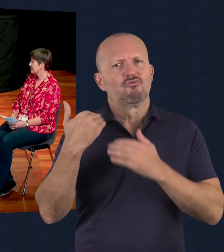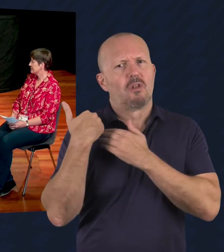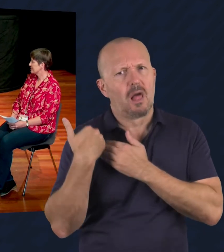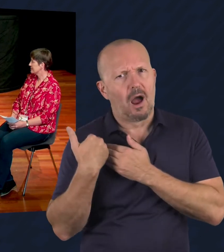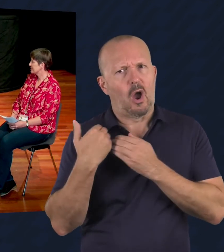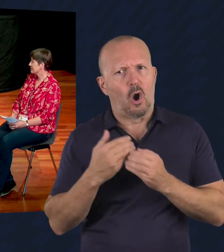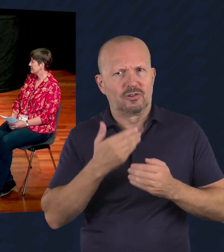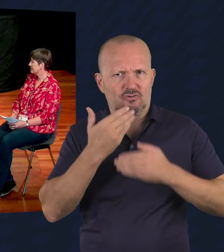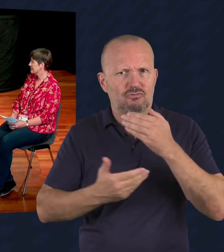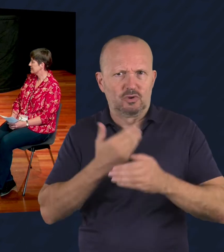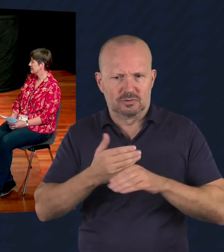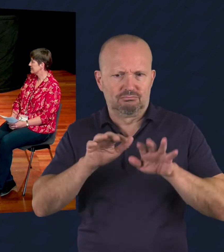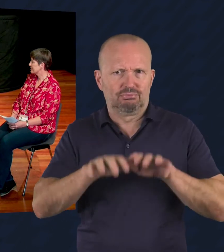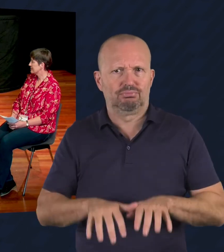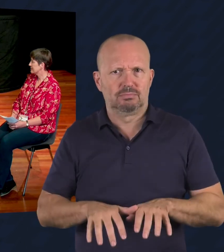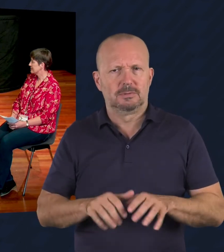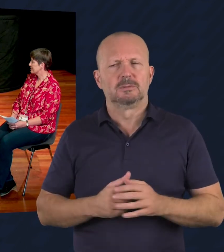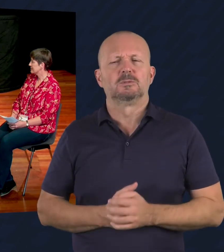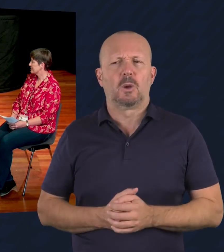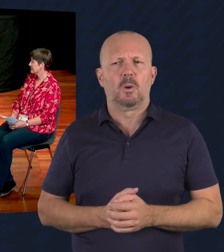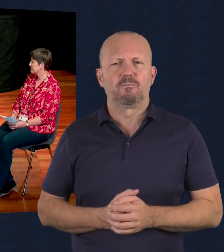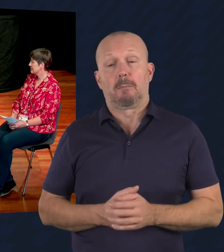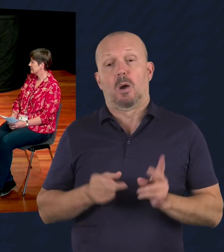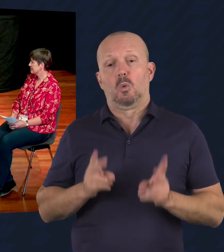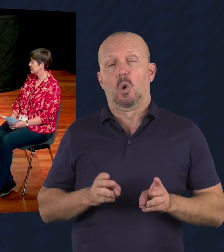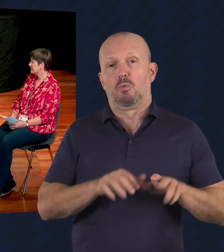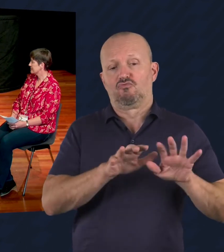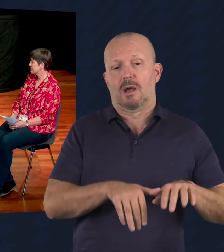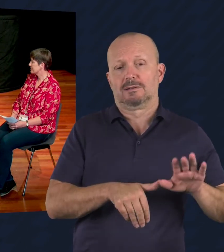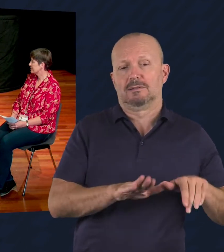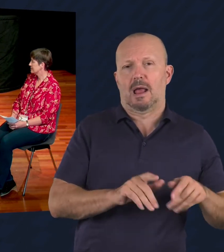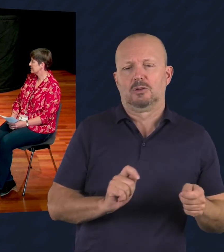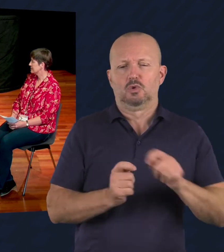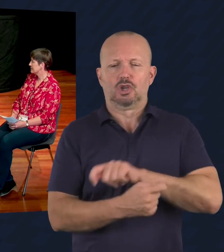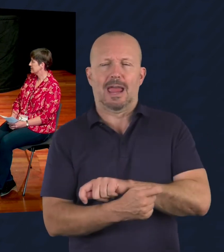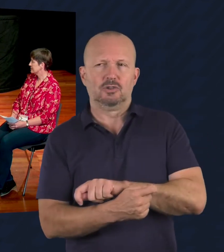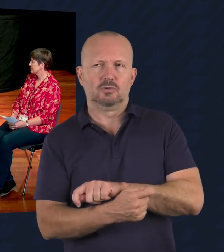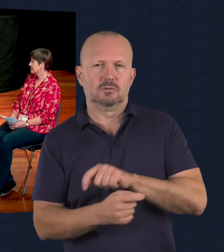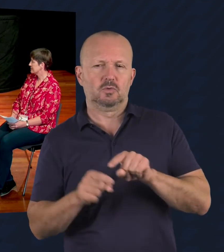how my writing would differ between works, between my normal writing style and how we can convey